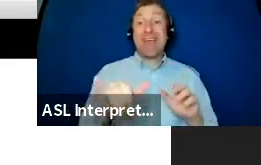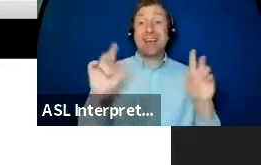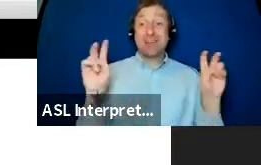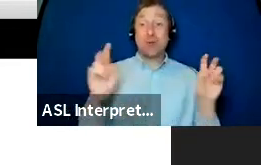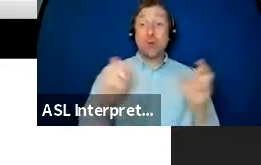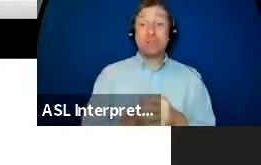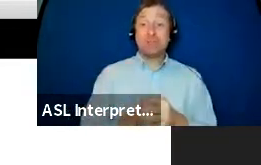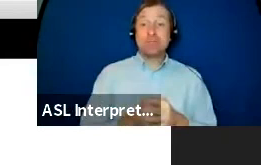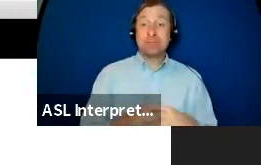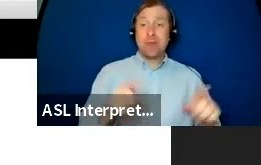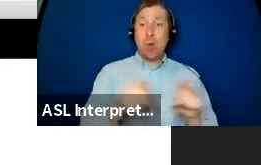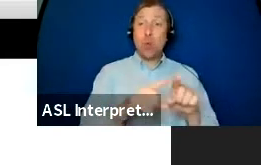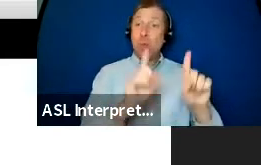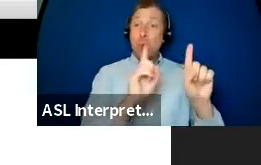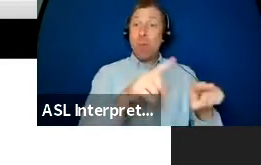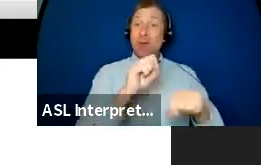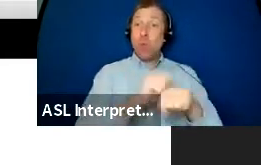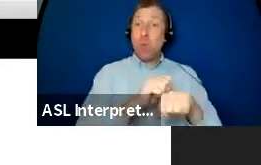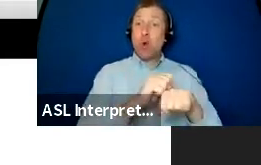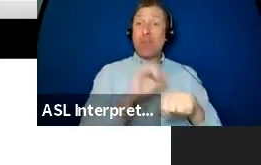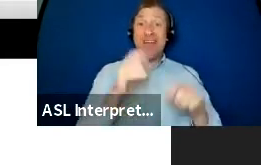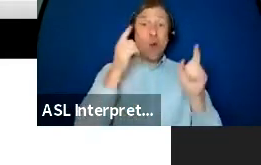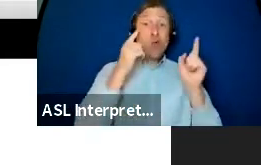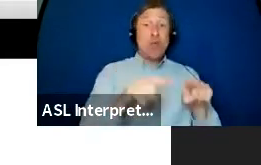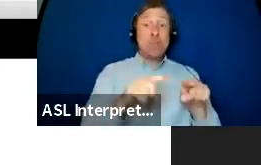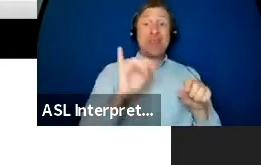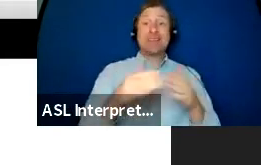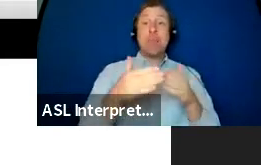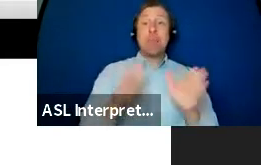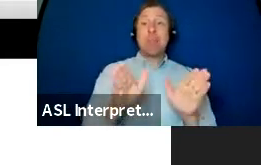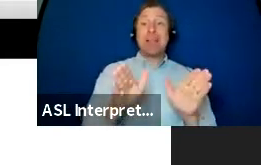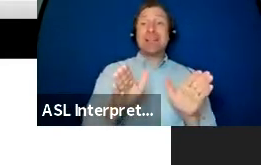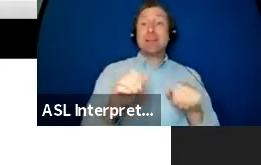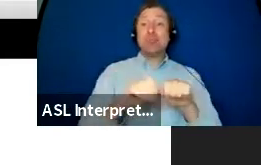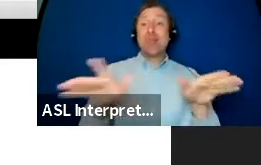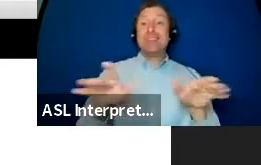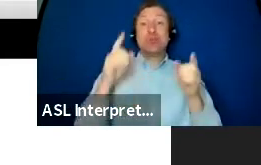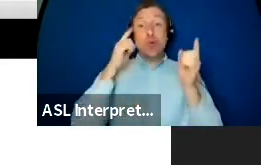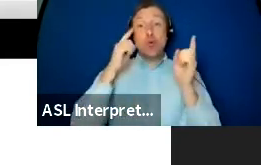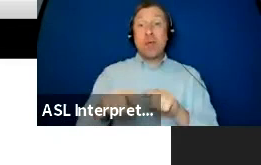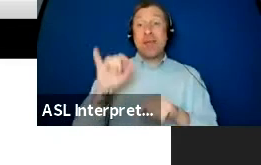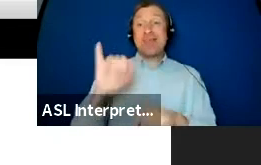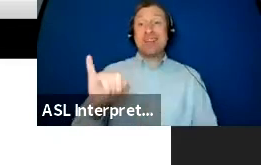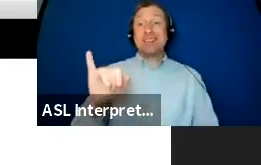And the Return to Work Agreement is a publicly released agreement. It's on our website again at sagaftra.org/backtowork.